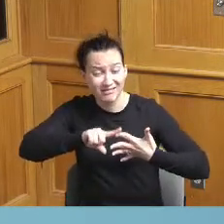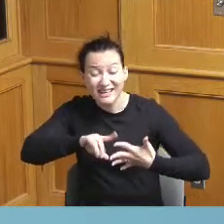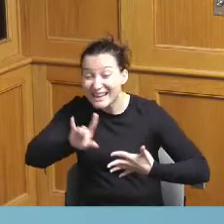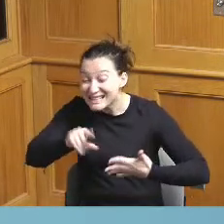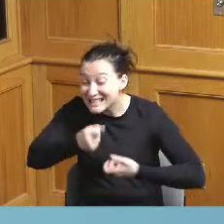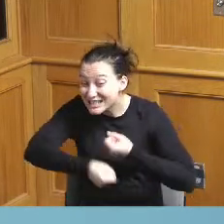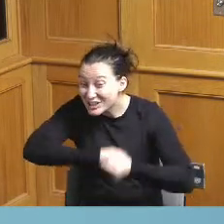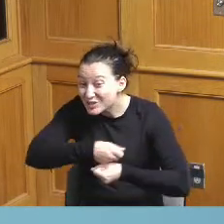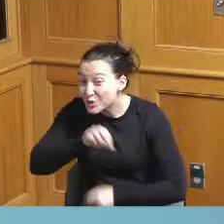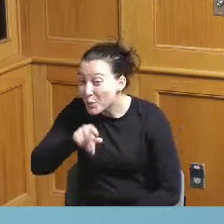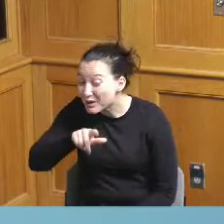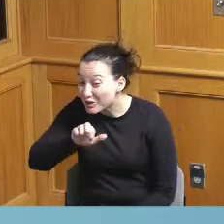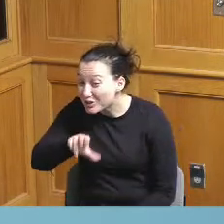this doesn't apply to us many times